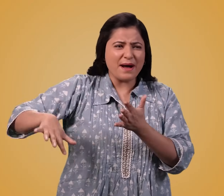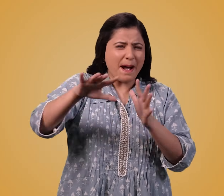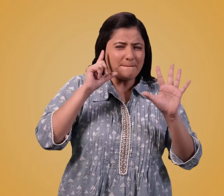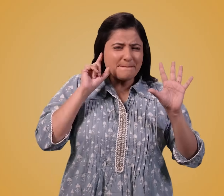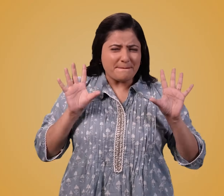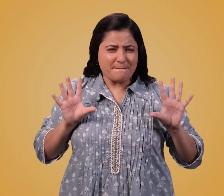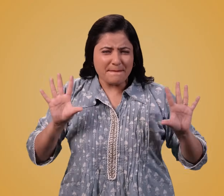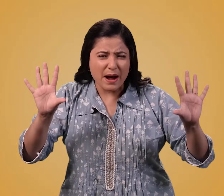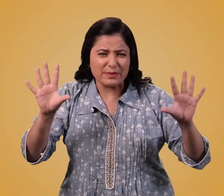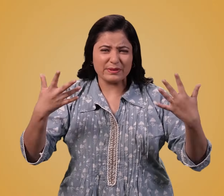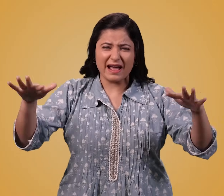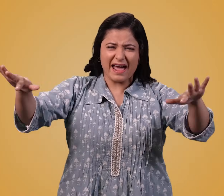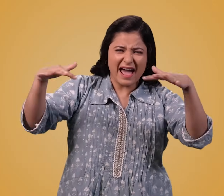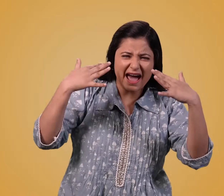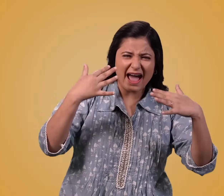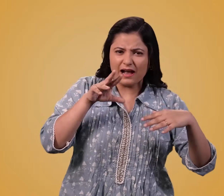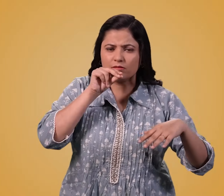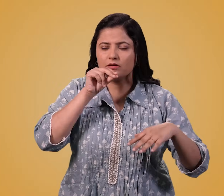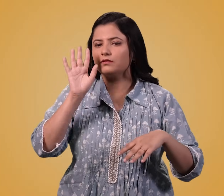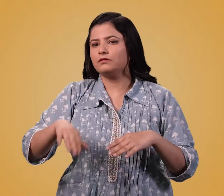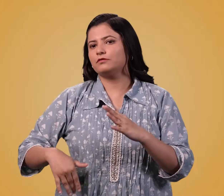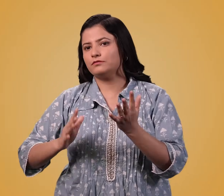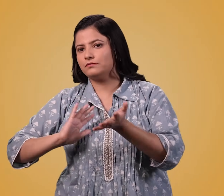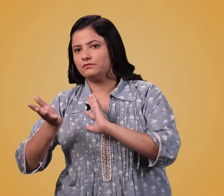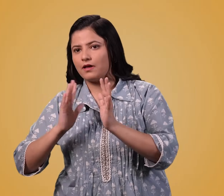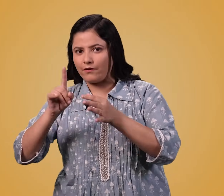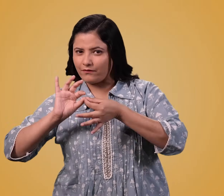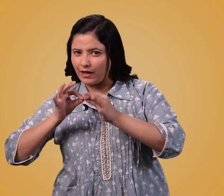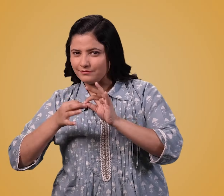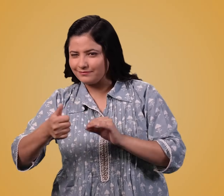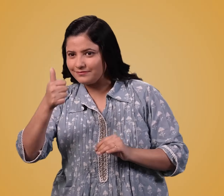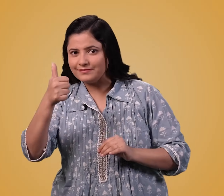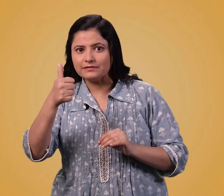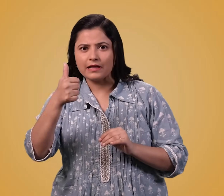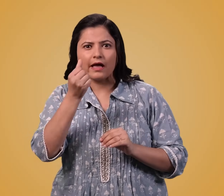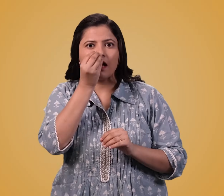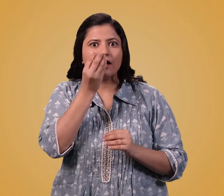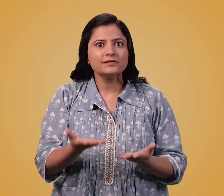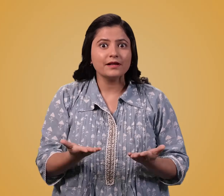So matter how loud the music, or how many people, you can Sign and communicate. It's so easy!